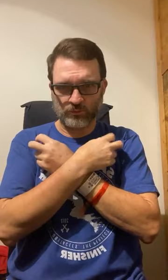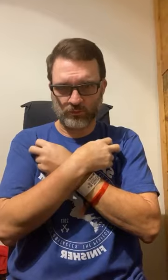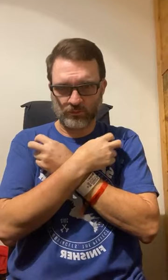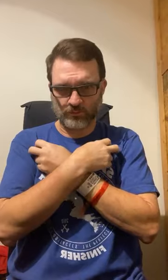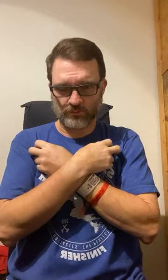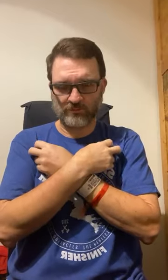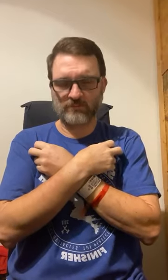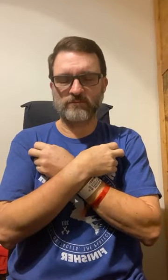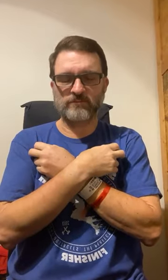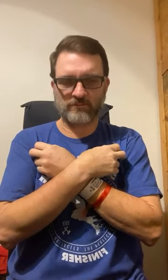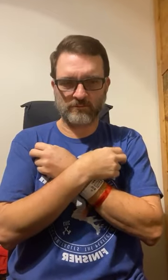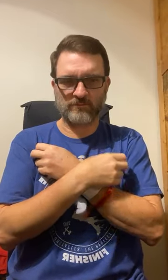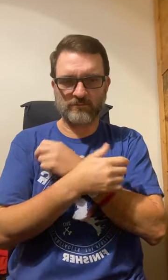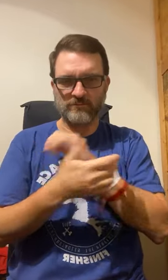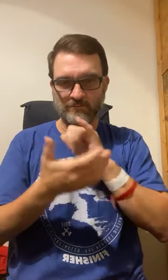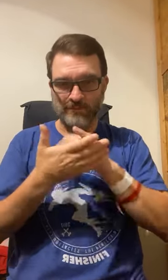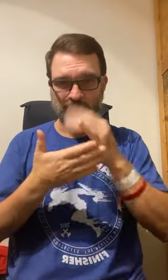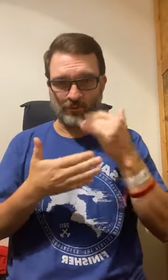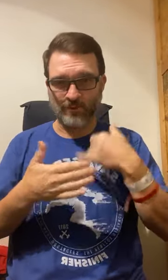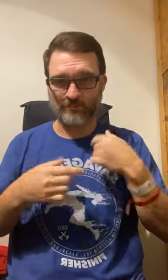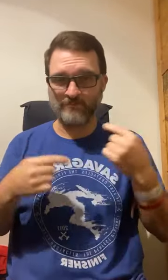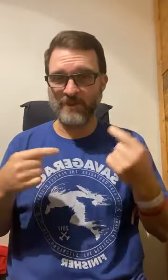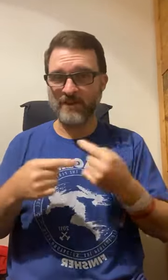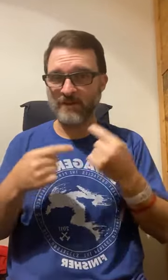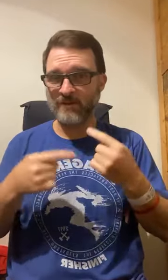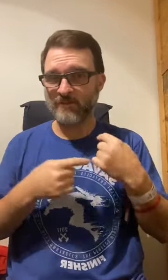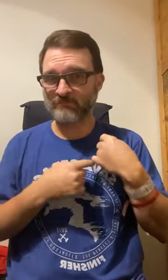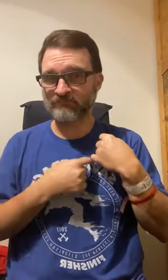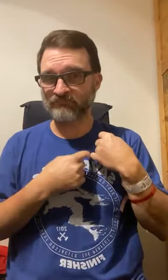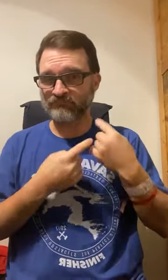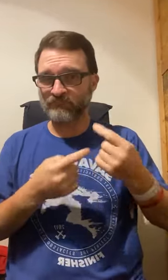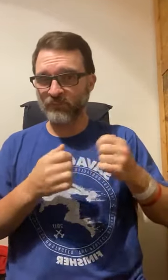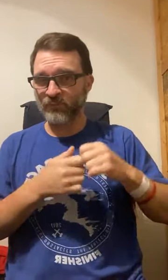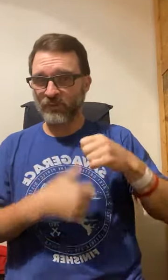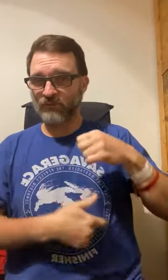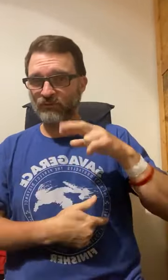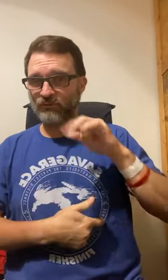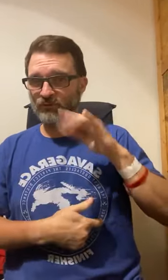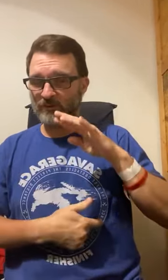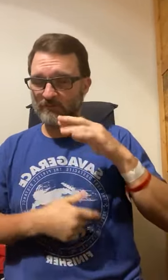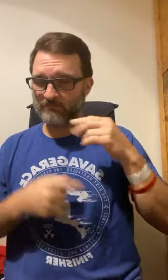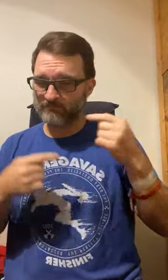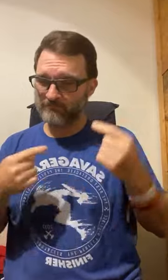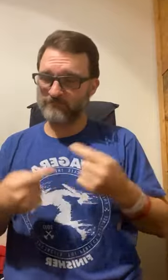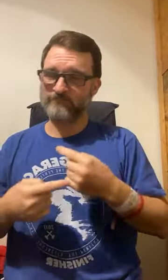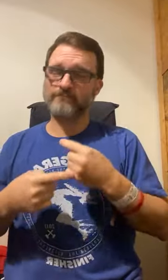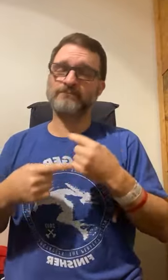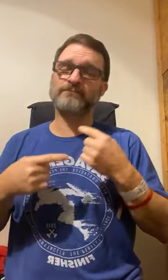That's why I'm in a lot of pain ever since with my rib.